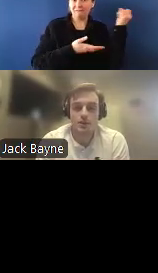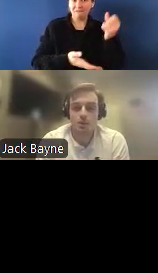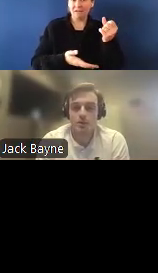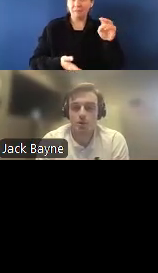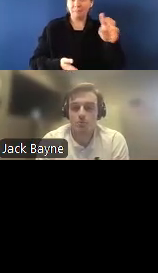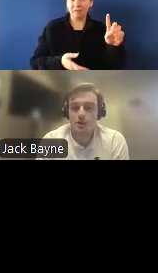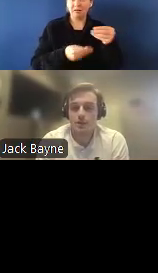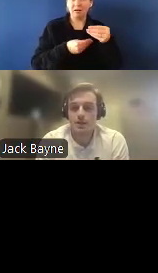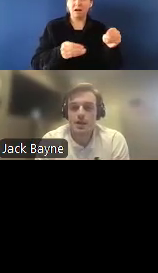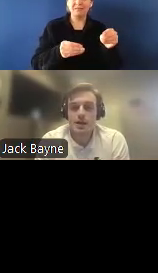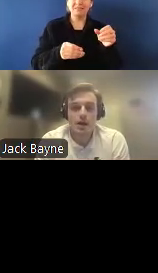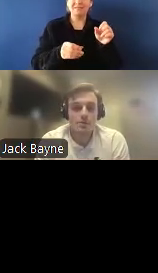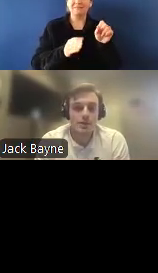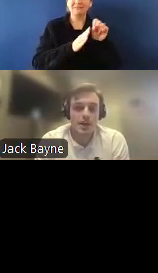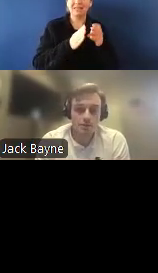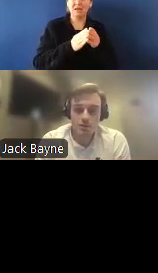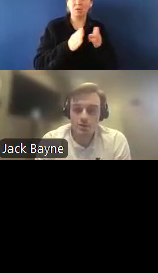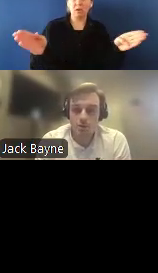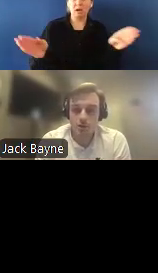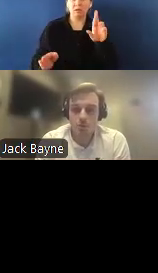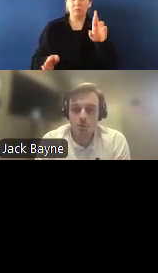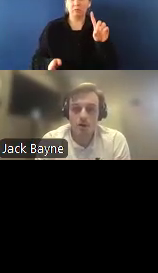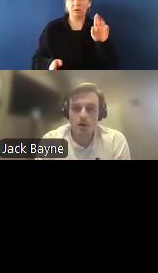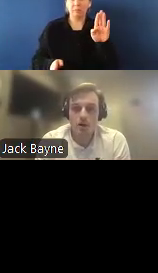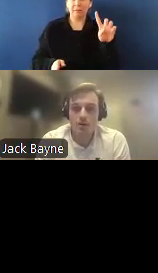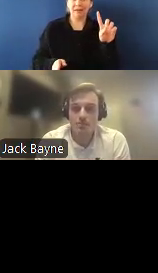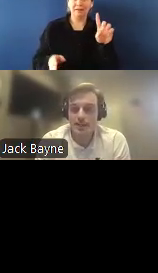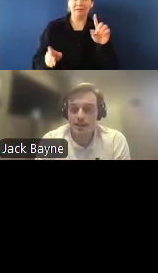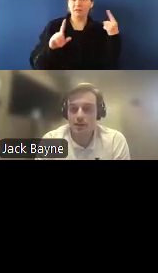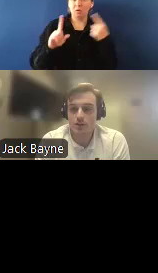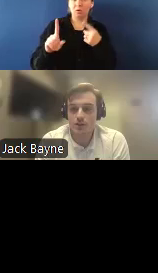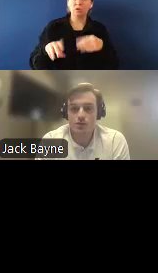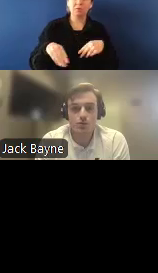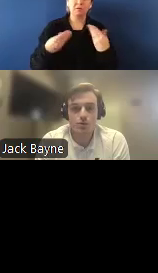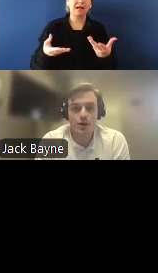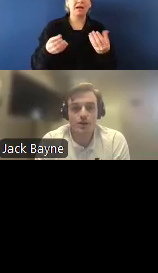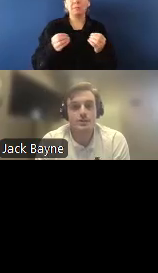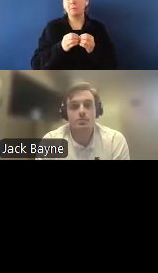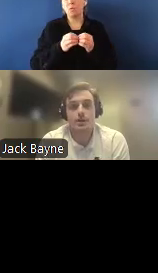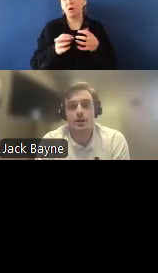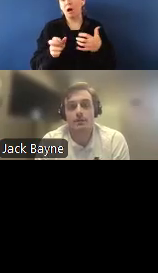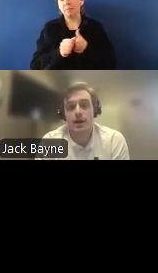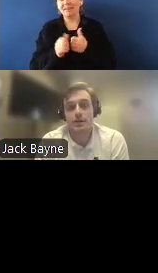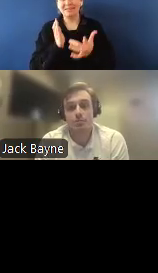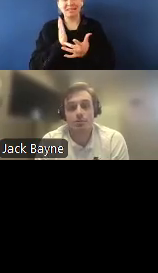Statewide Broadband in an effort to bring more technology to areas that might not have had it